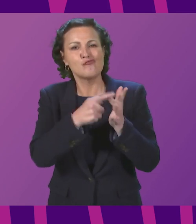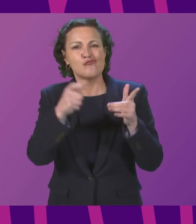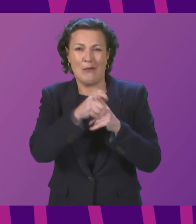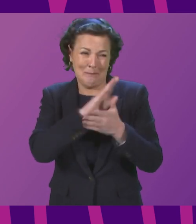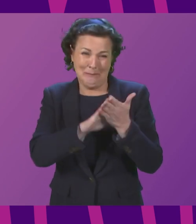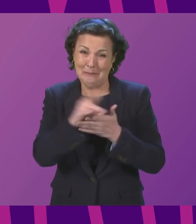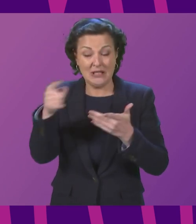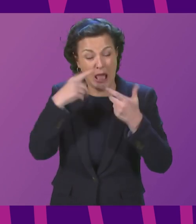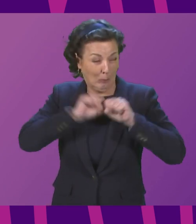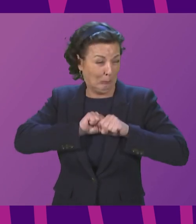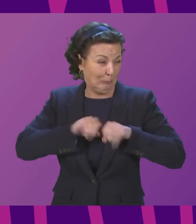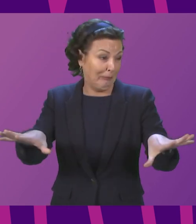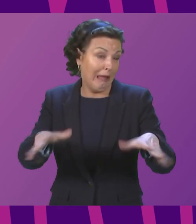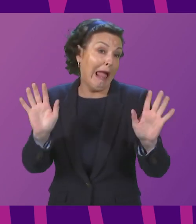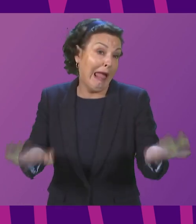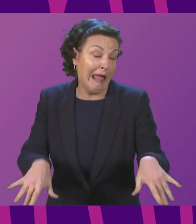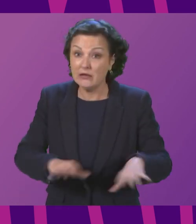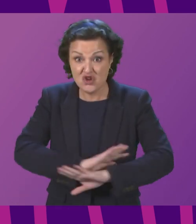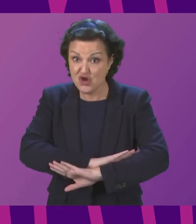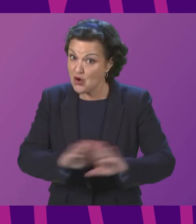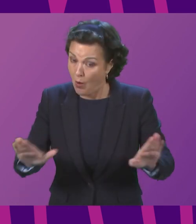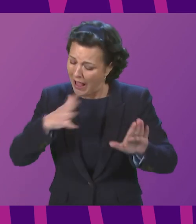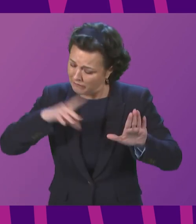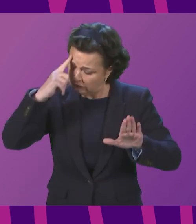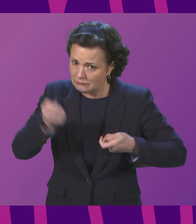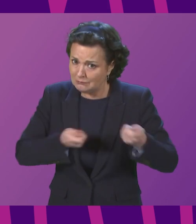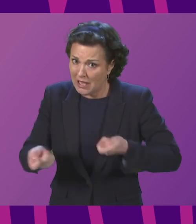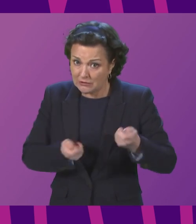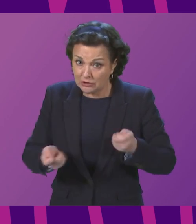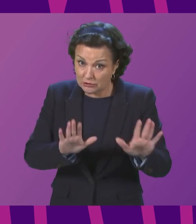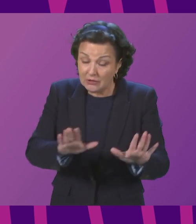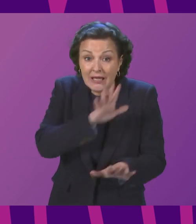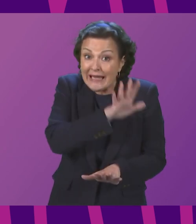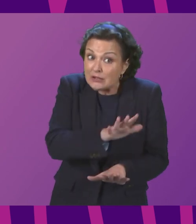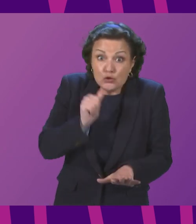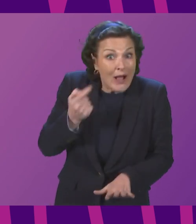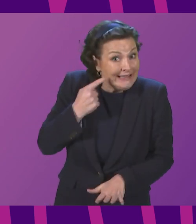ways of doing that. That is not easy, but it is essential. That is the work that we are doing now.